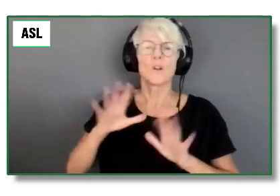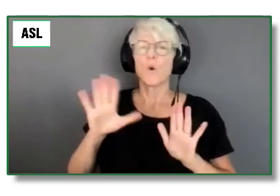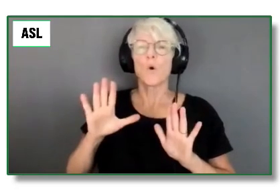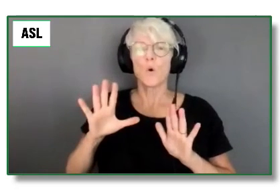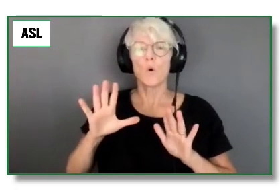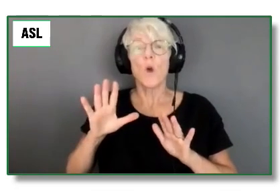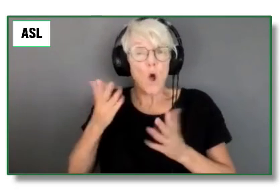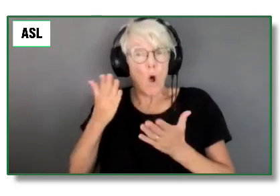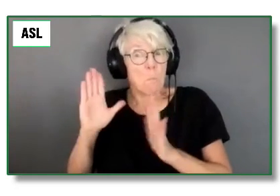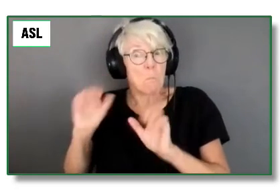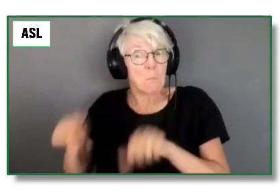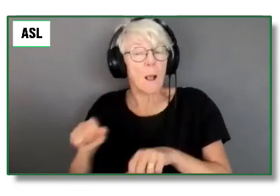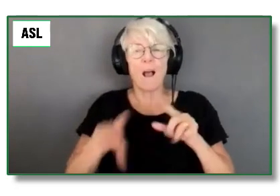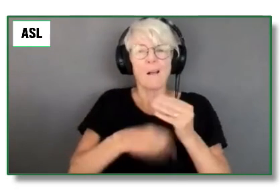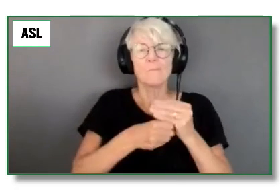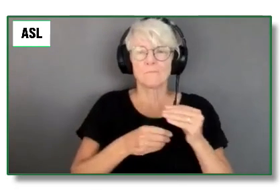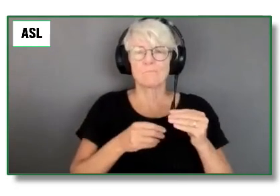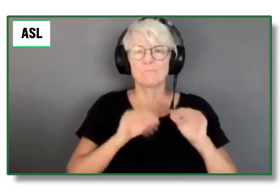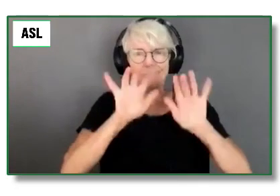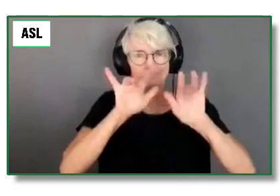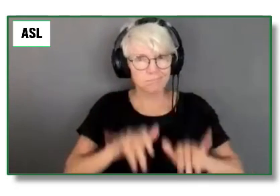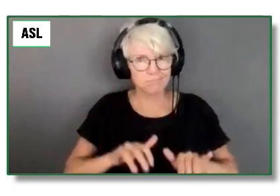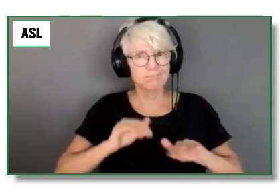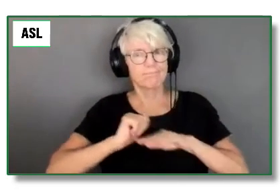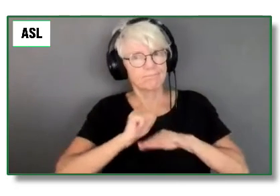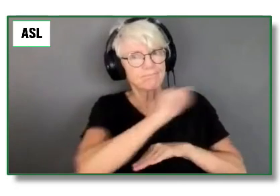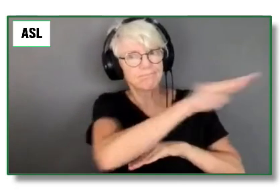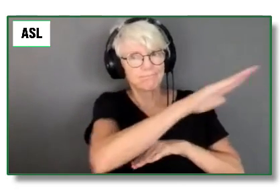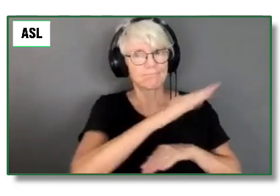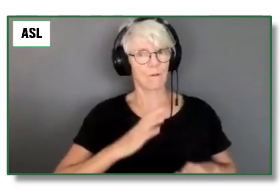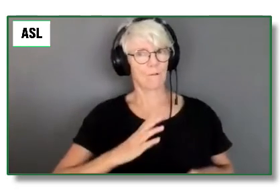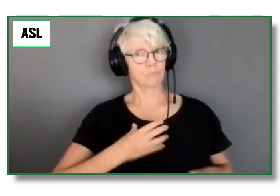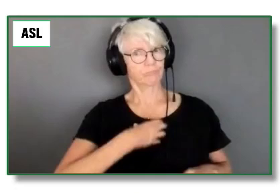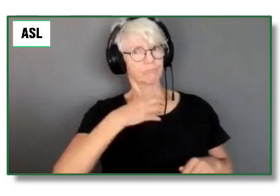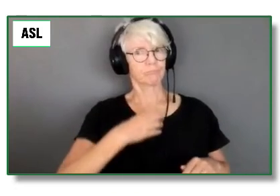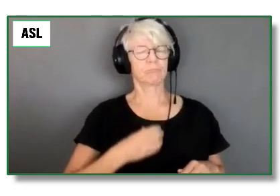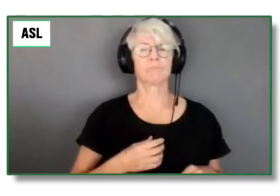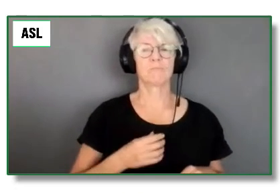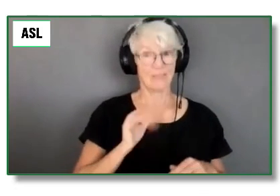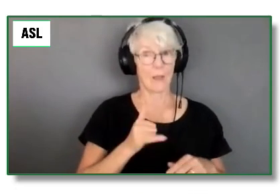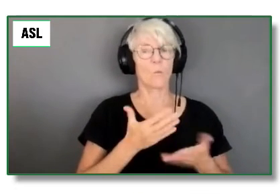we have to if we want to see the changes. Absolutely, well I'd like to thank you